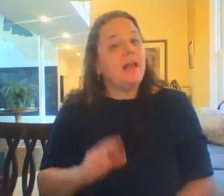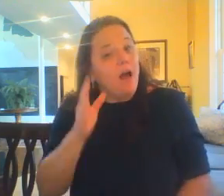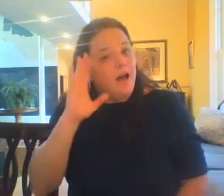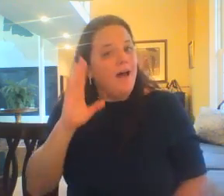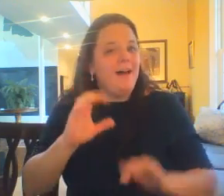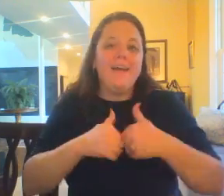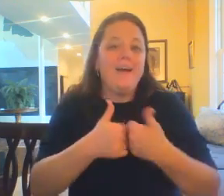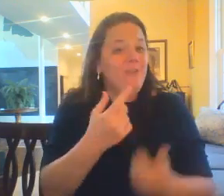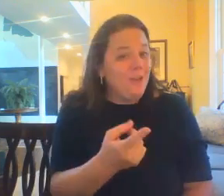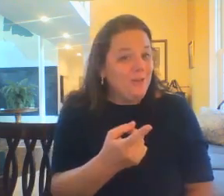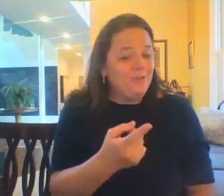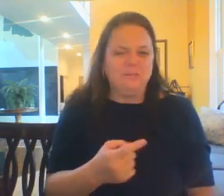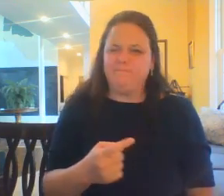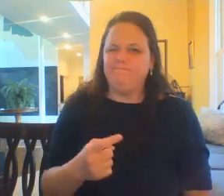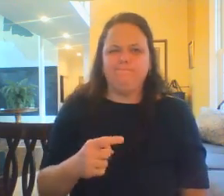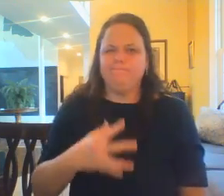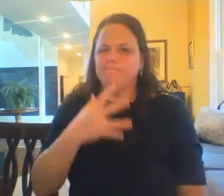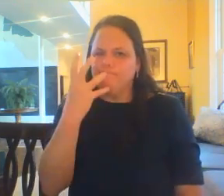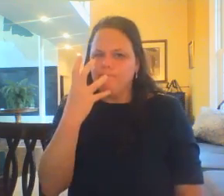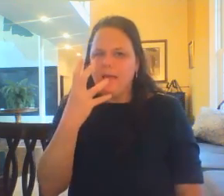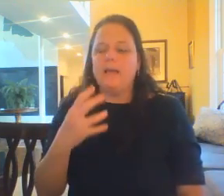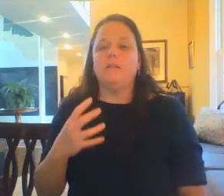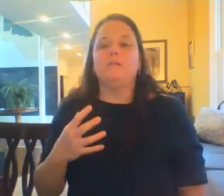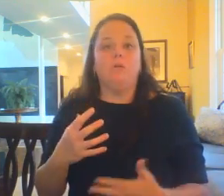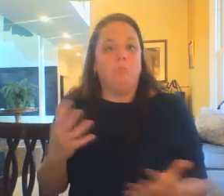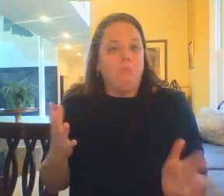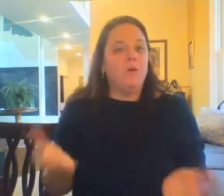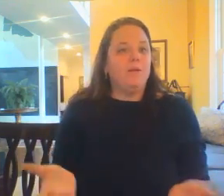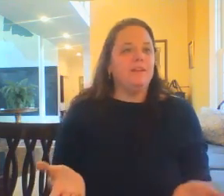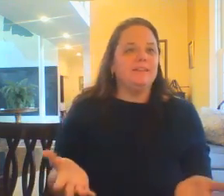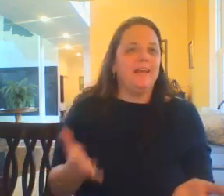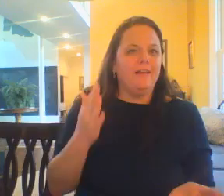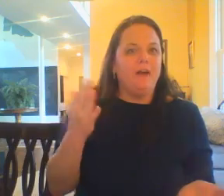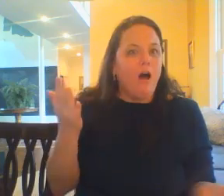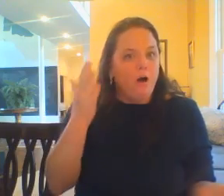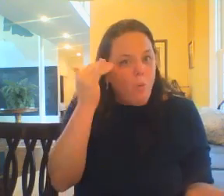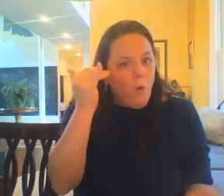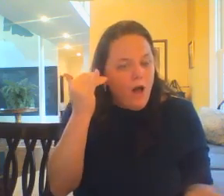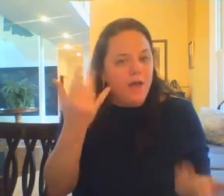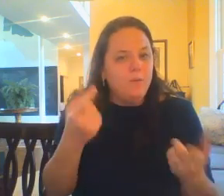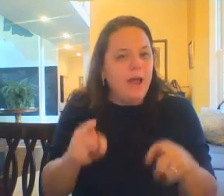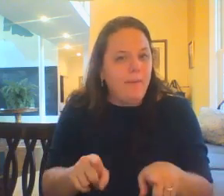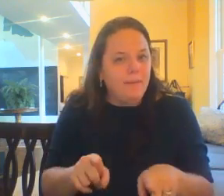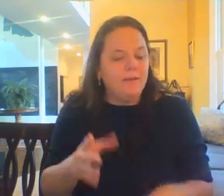hi how are you hmm mad what am I gonna say why what